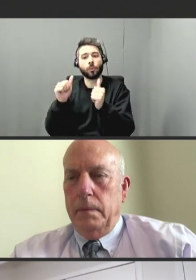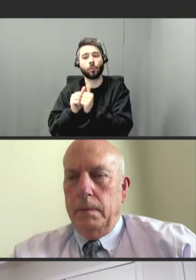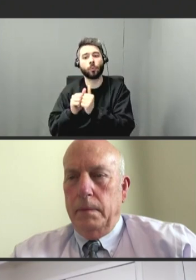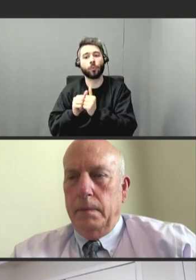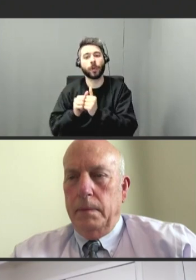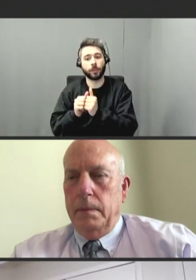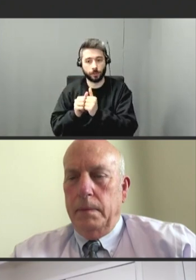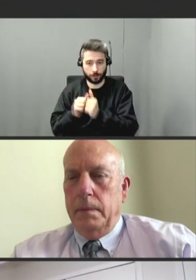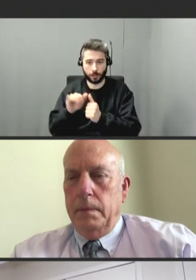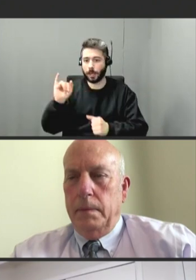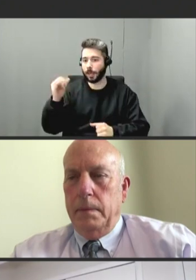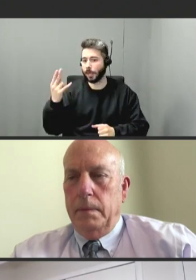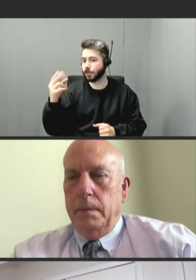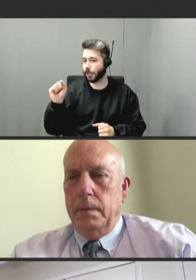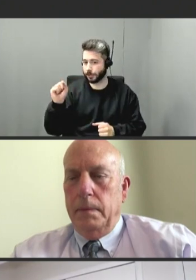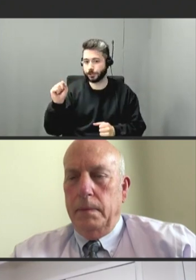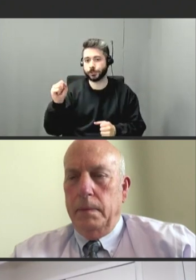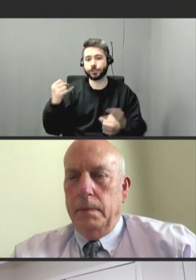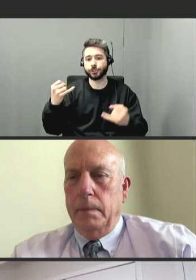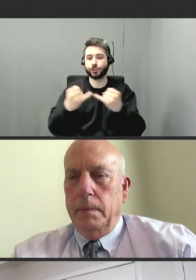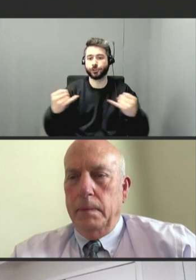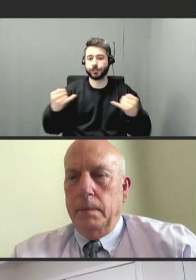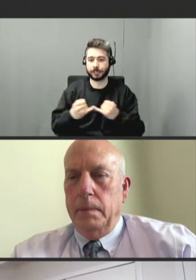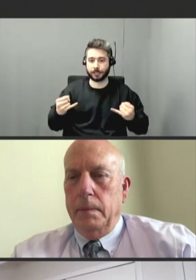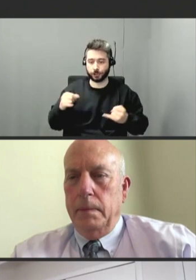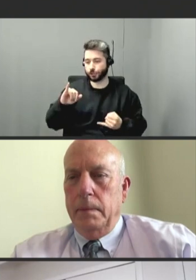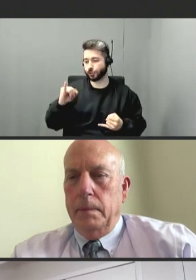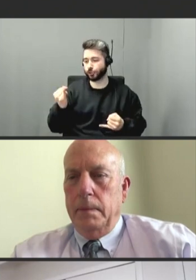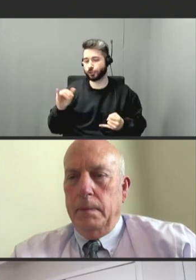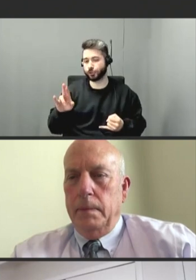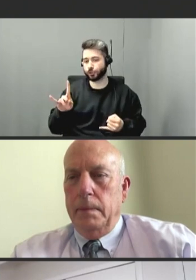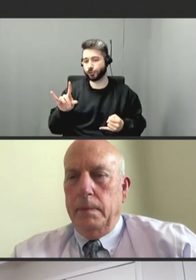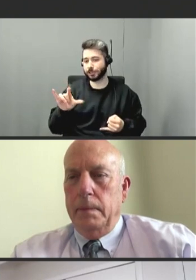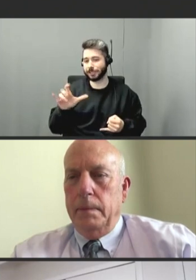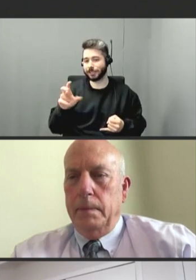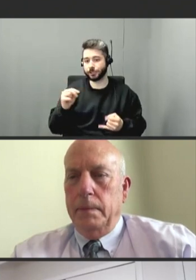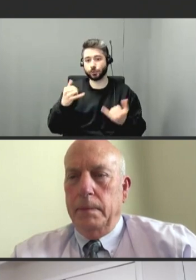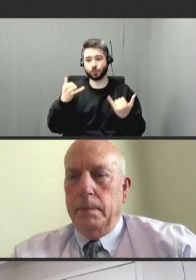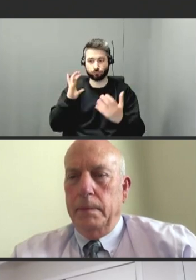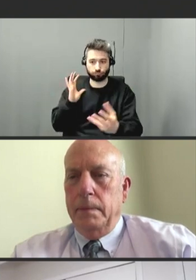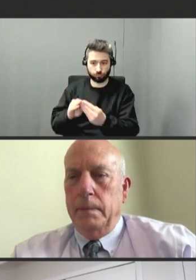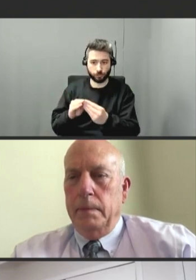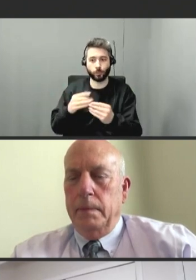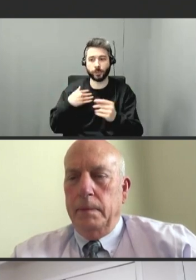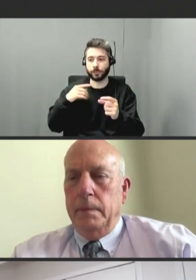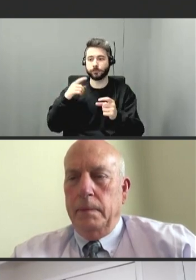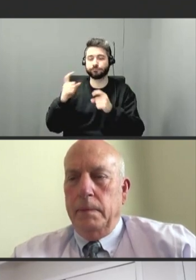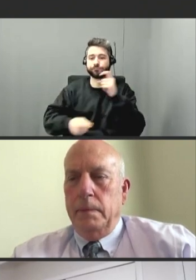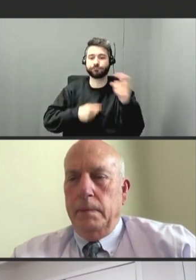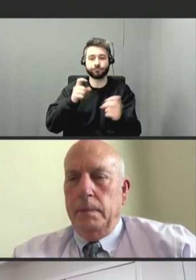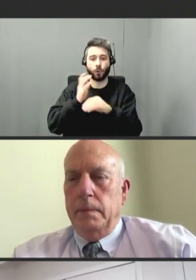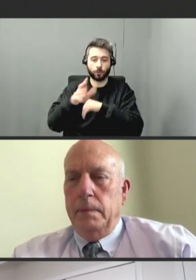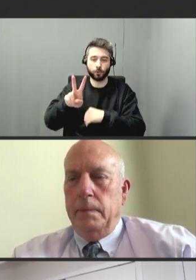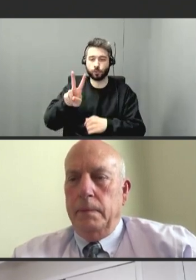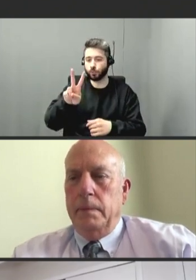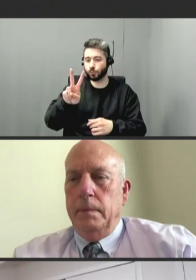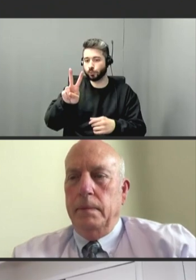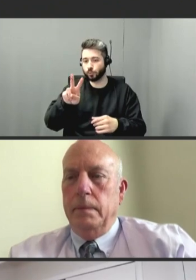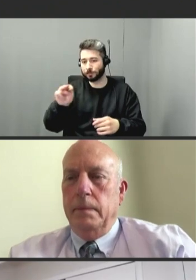the IHS jurisdiction and to date we've administered over 2.3 million COVID vaccines.